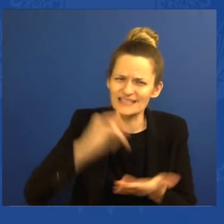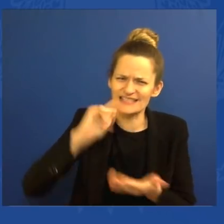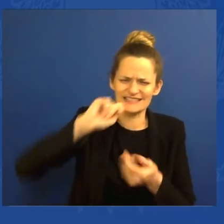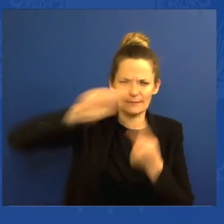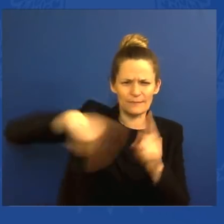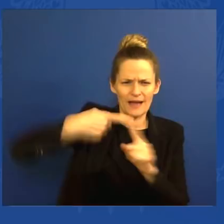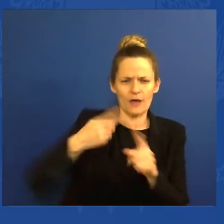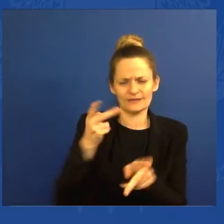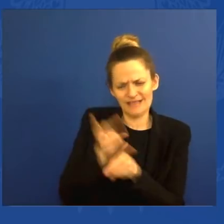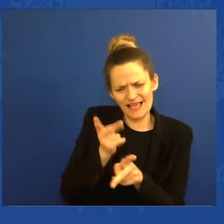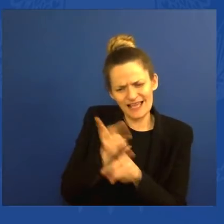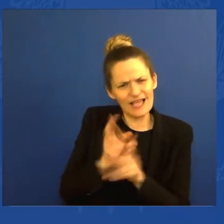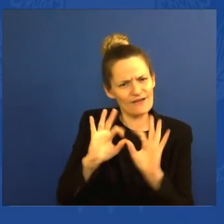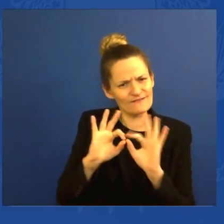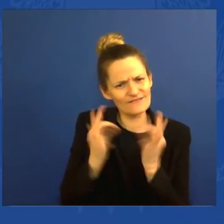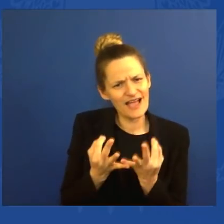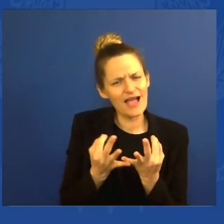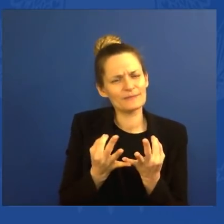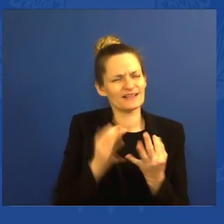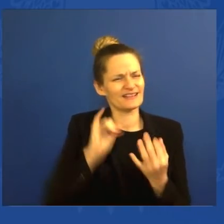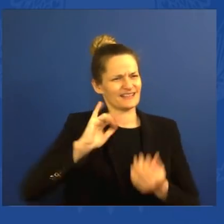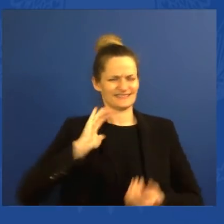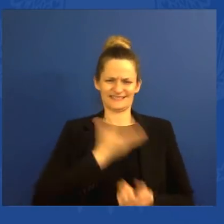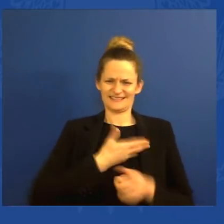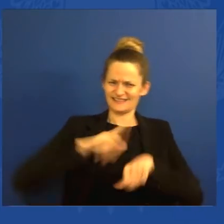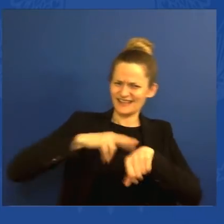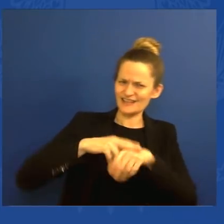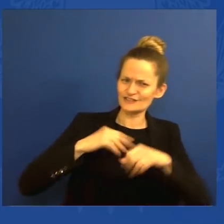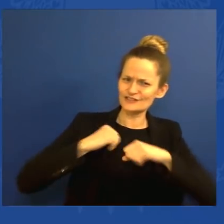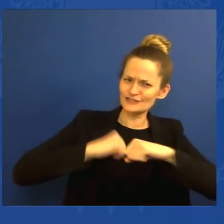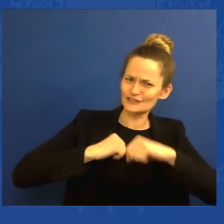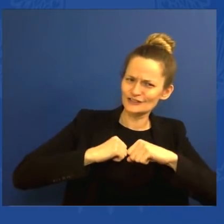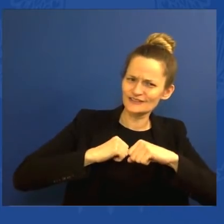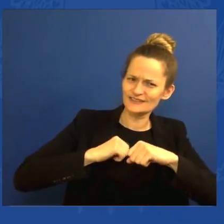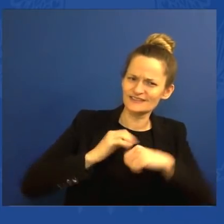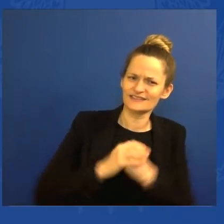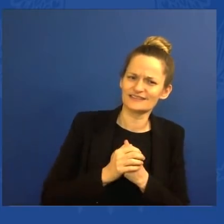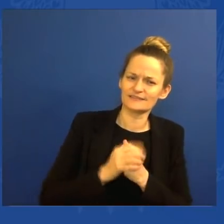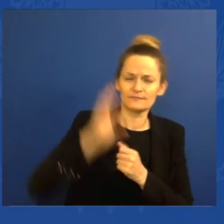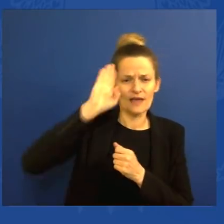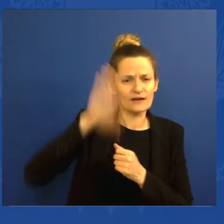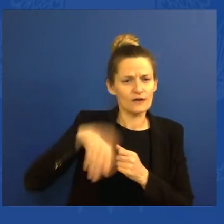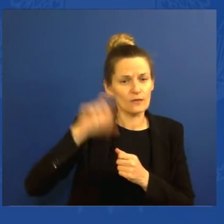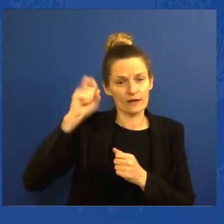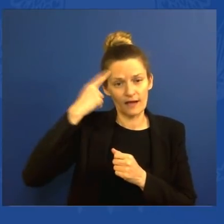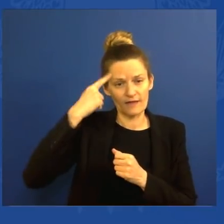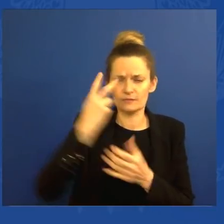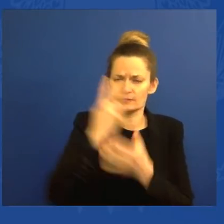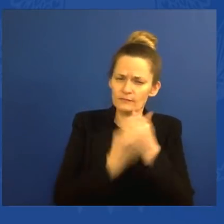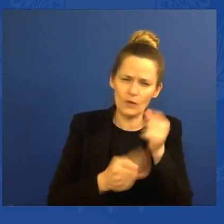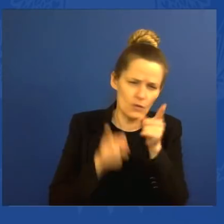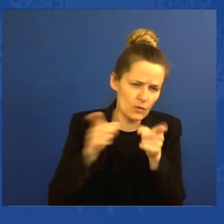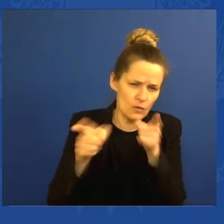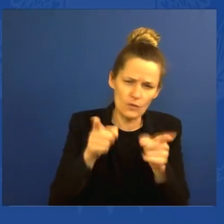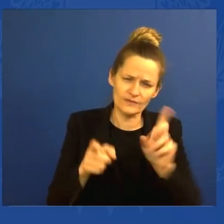of the aisle support getting this to your desk so that you can sign it and make a reality. You know, right now, thousands of jobs up